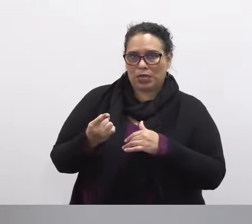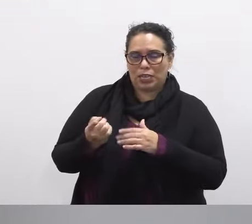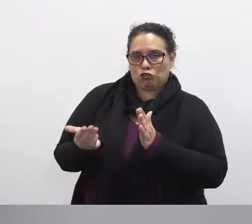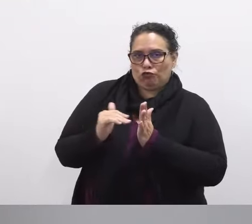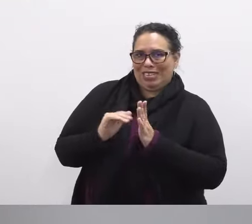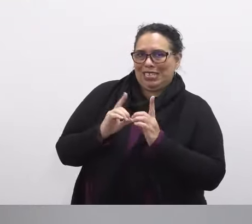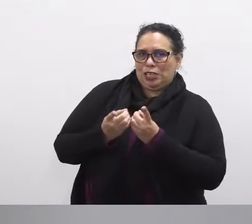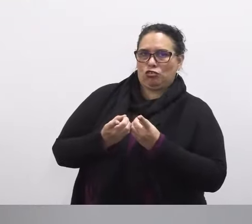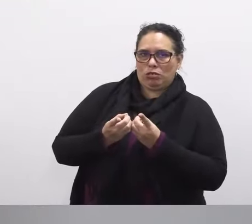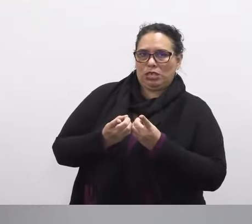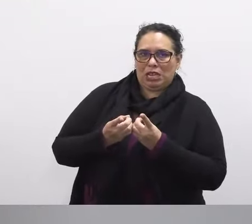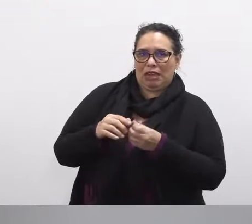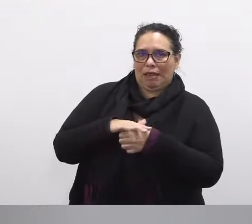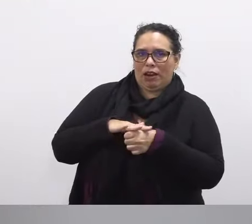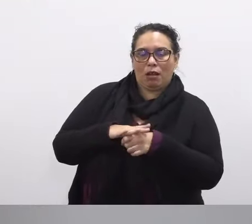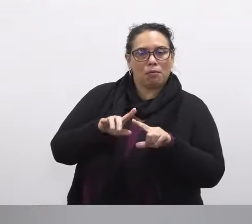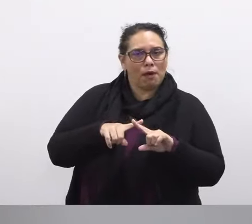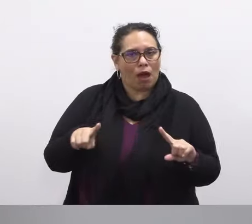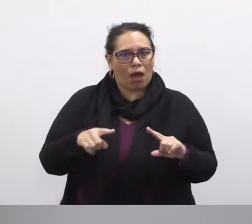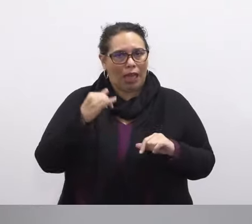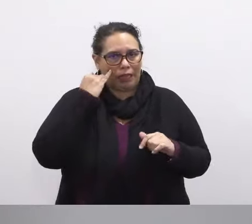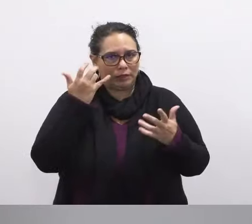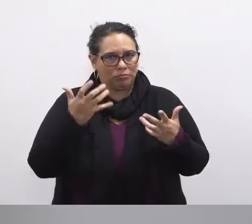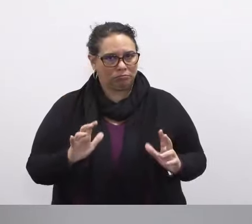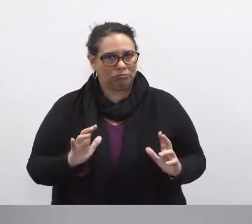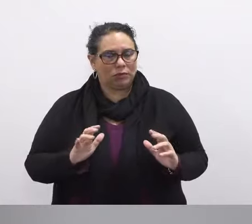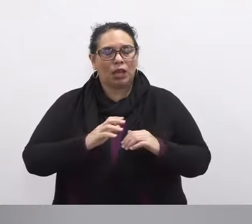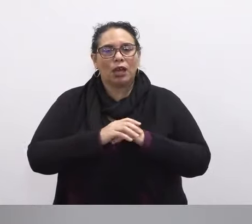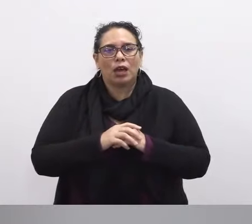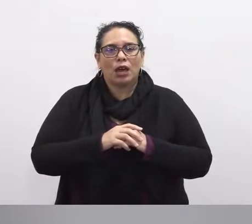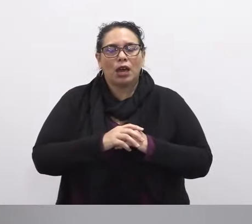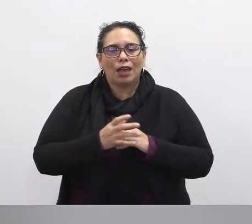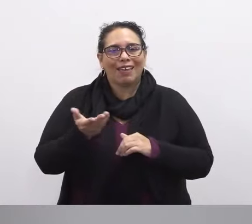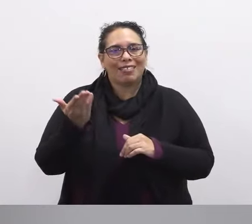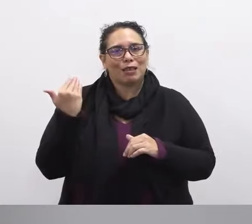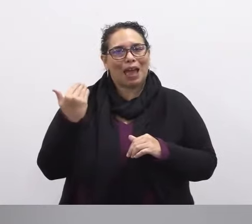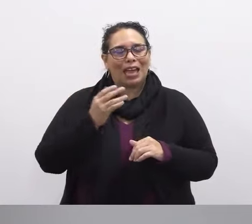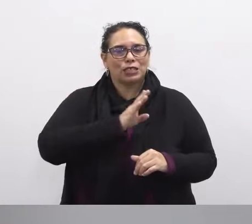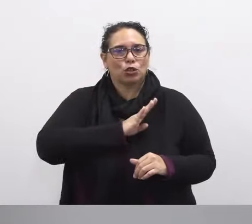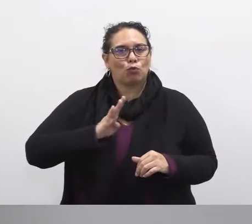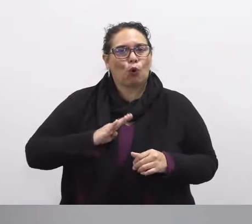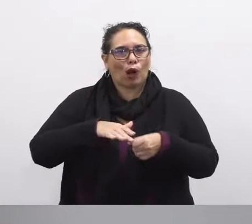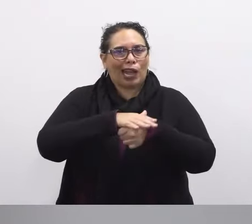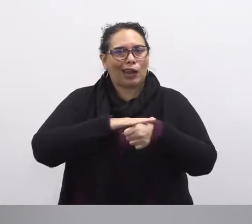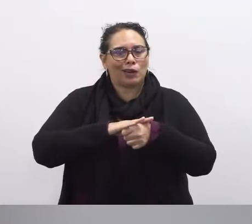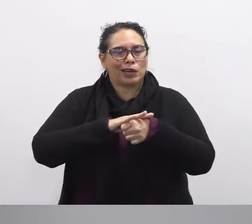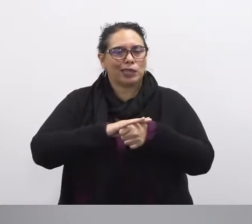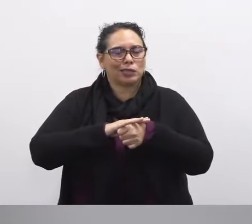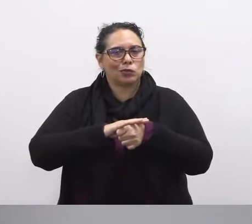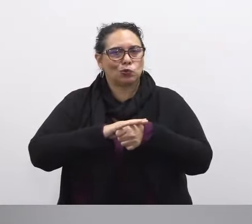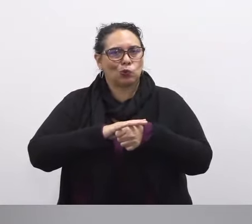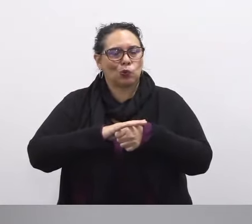if we can have that done. In the past, our board areas were attached to our board of education office,